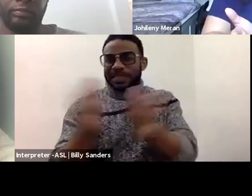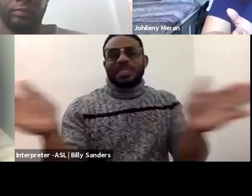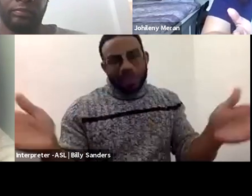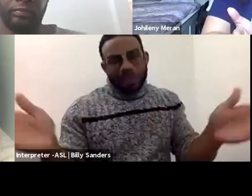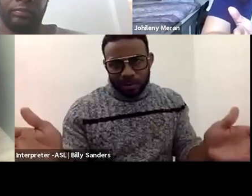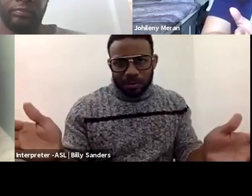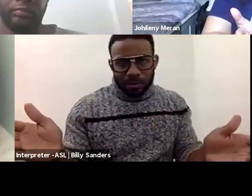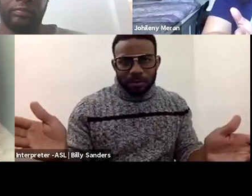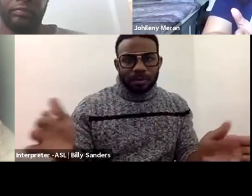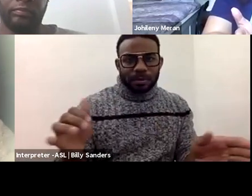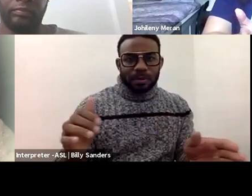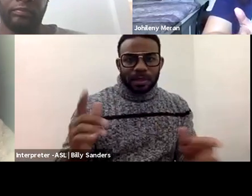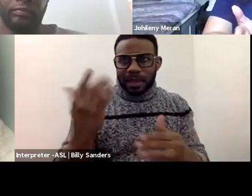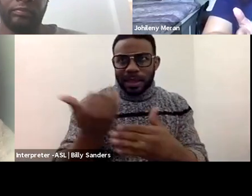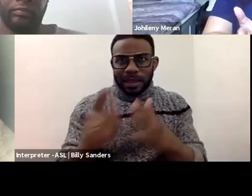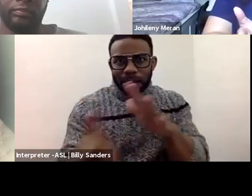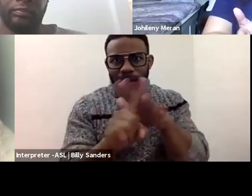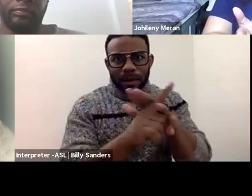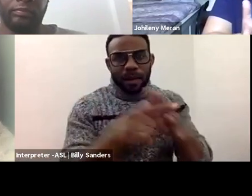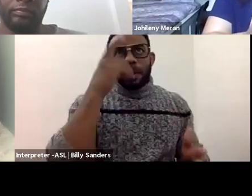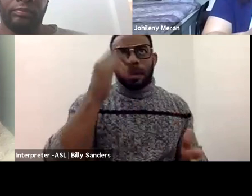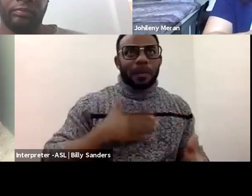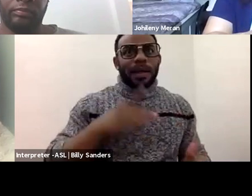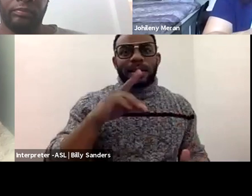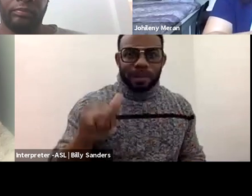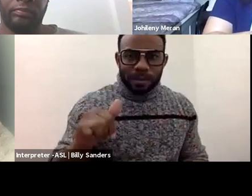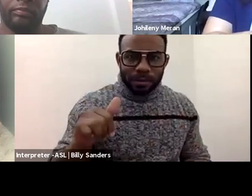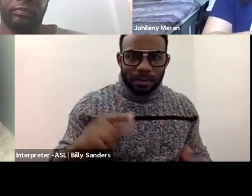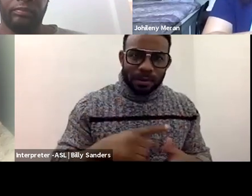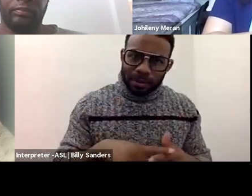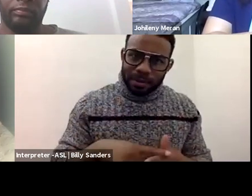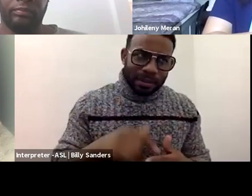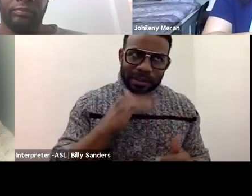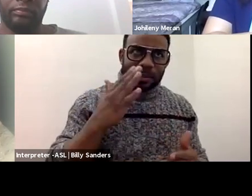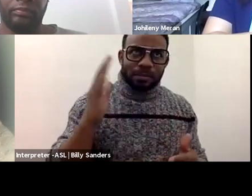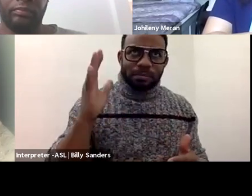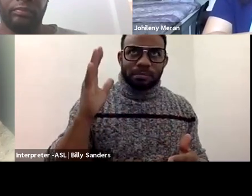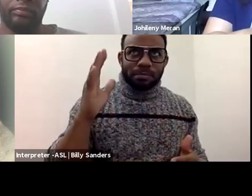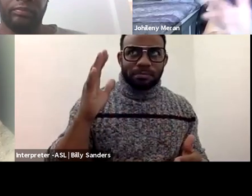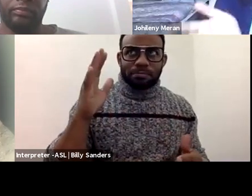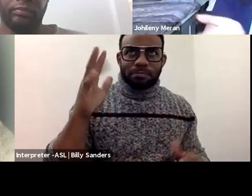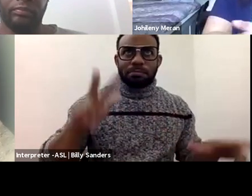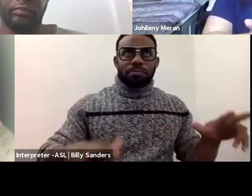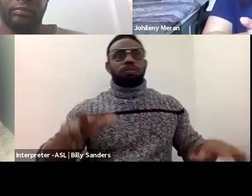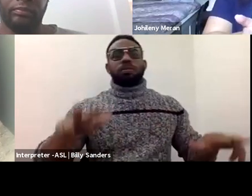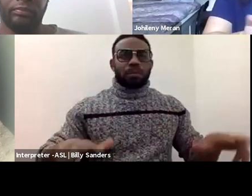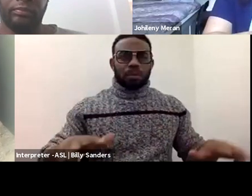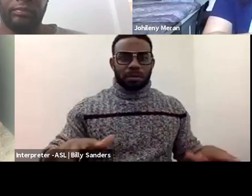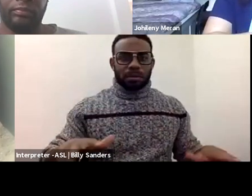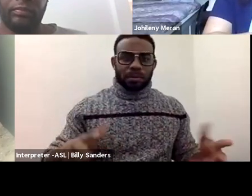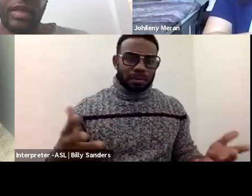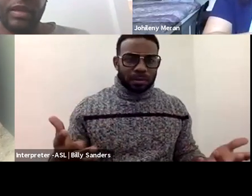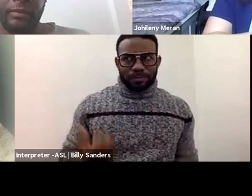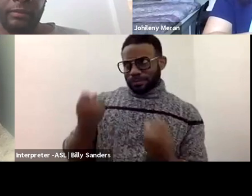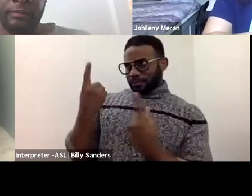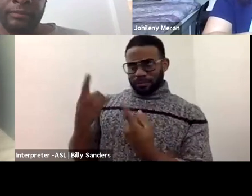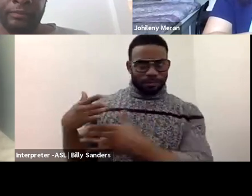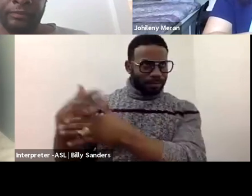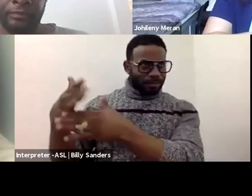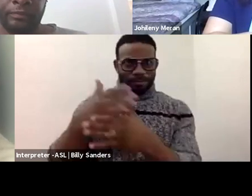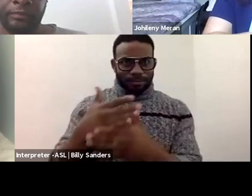Things that came up because of my disability didn't seem as grandeur, for lack of a better